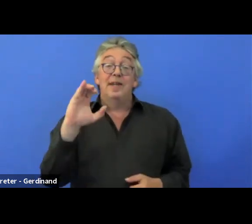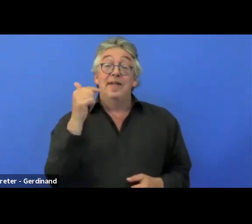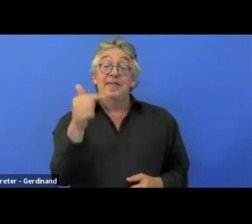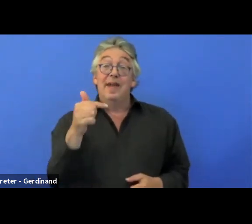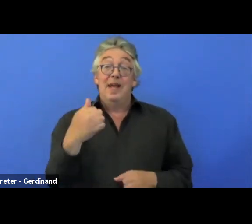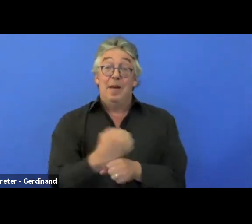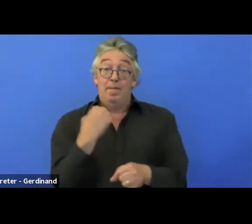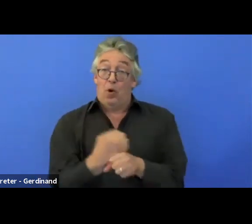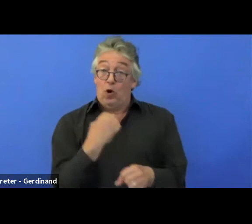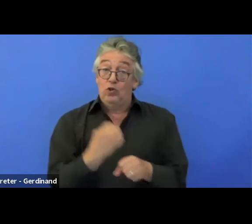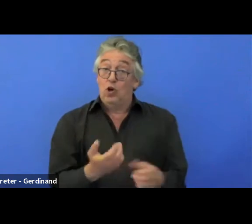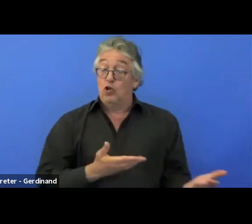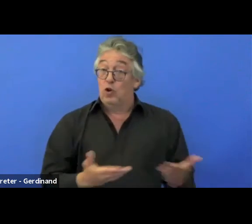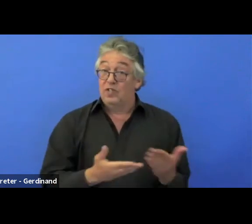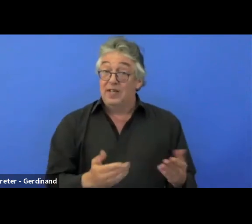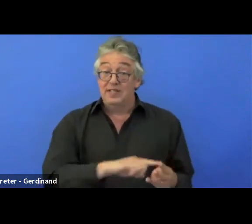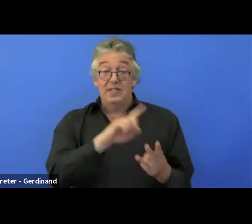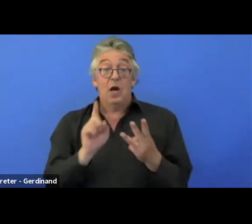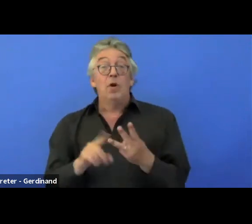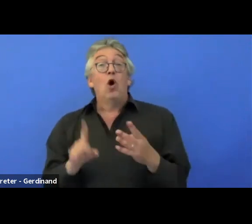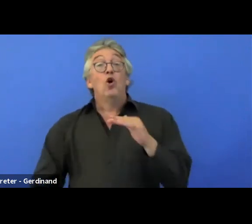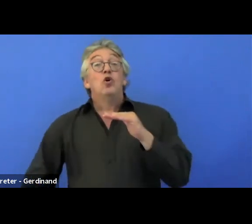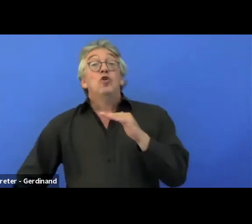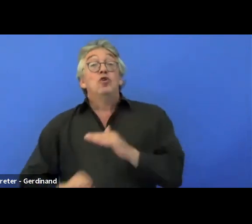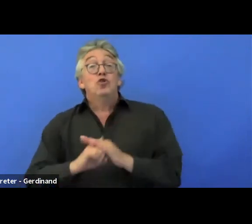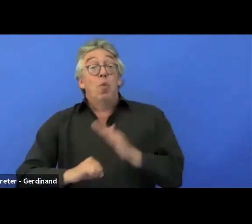We also have supporting documents of this standard.